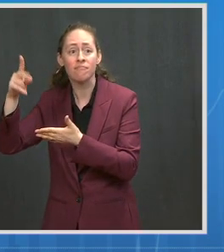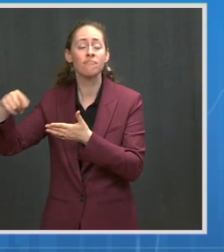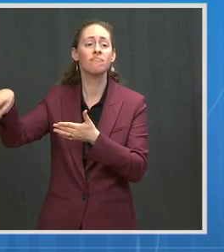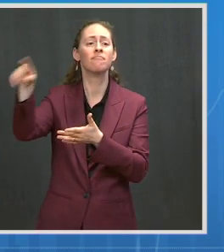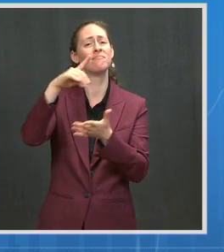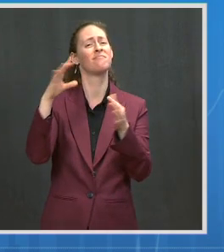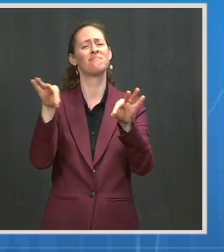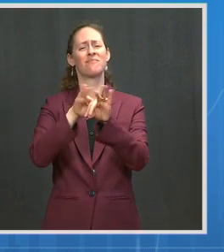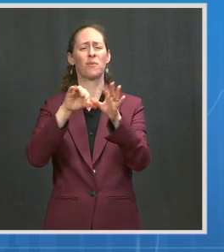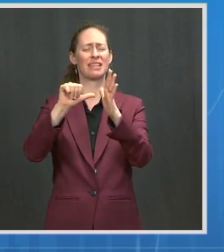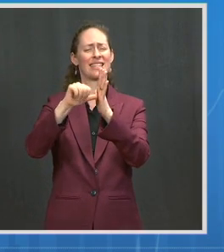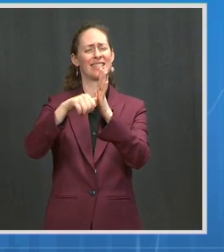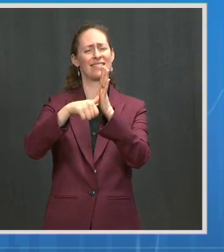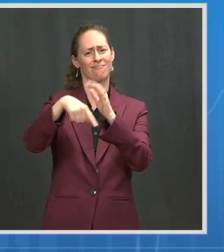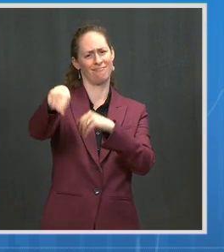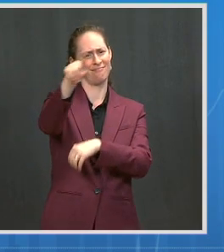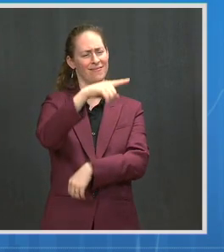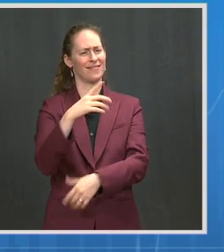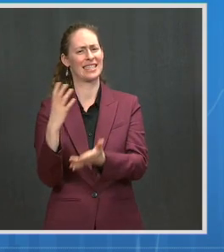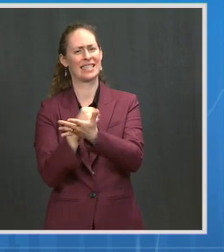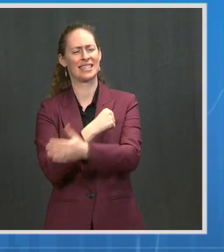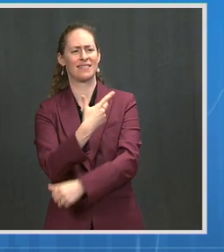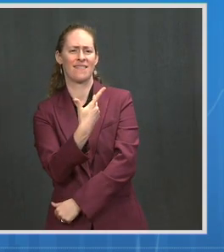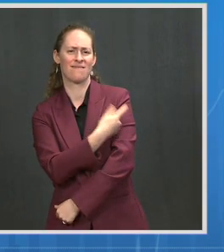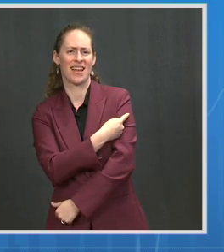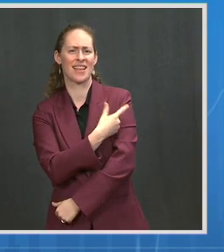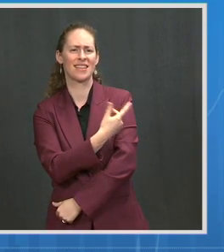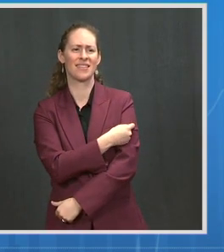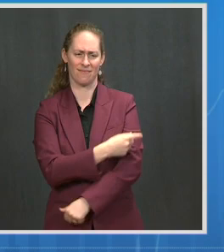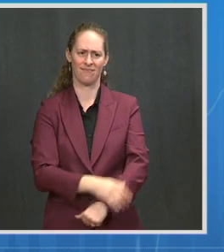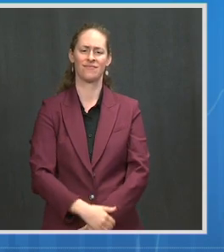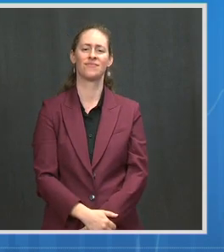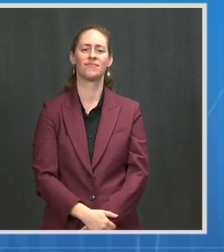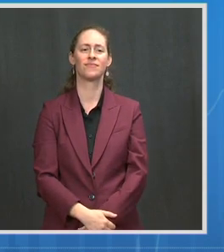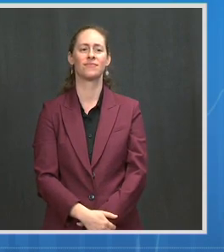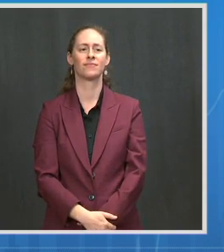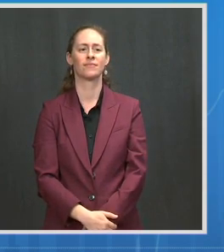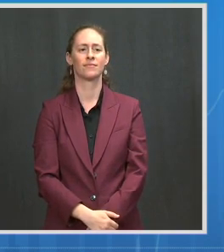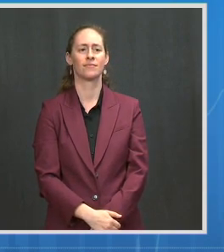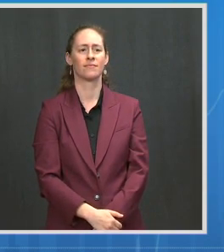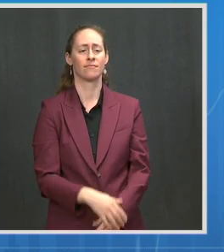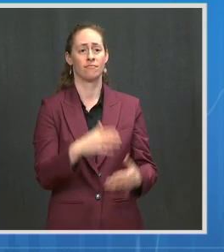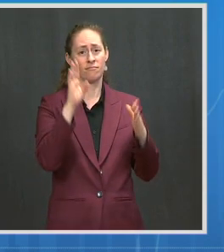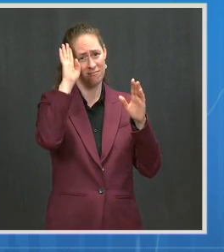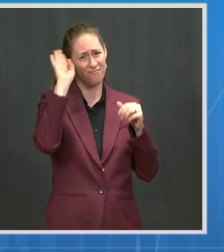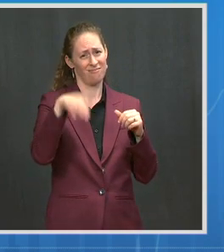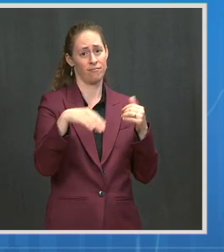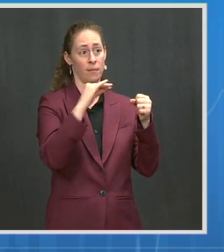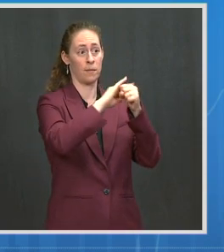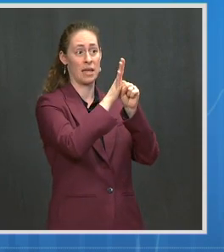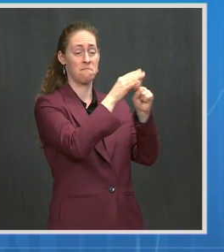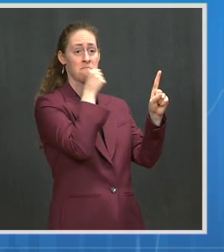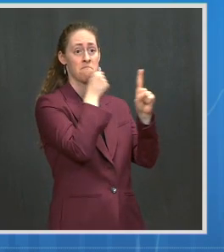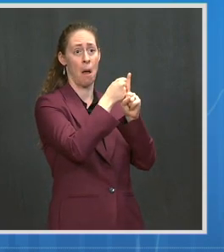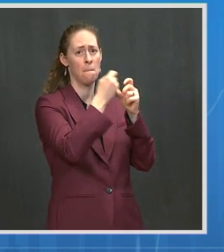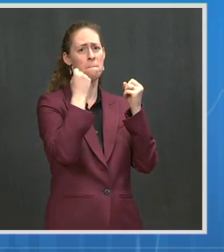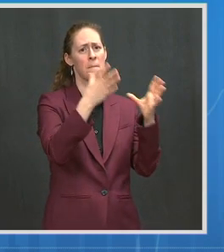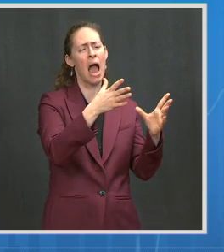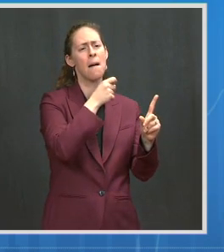Young people have been through a lot in this pandemic. In many ways, the pandemic has been as hard on young people as anyone.